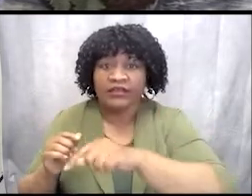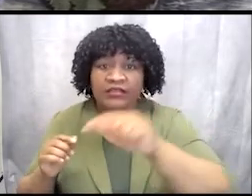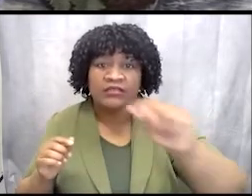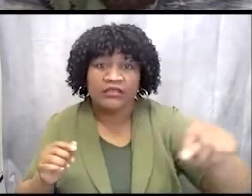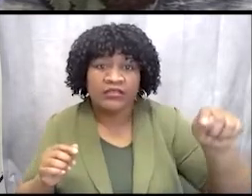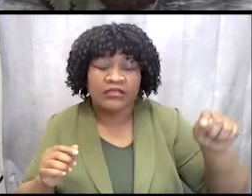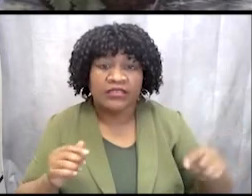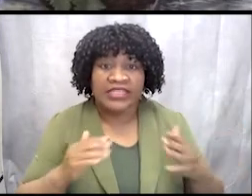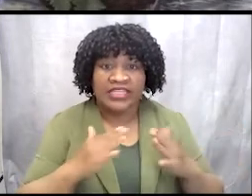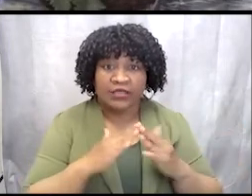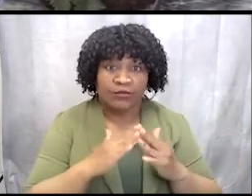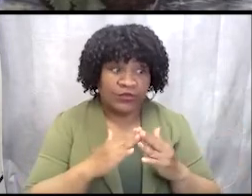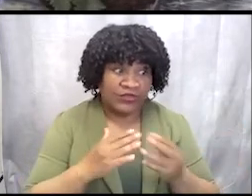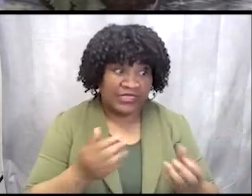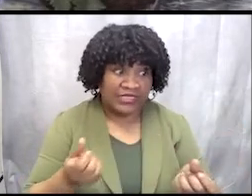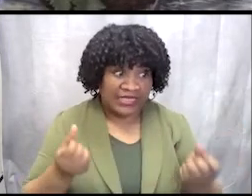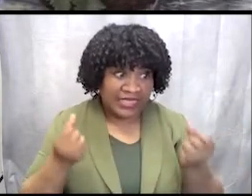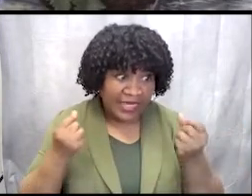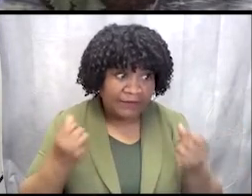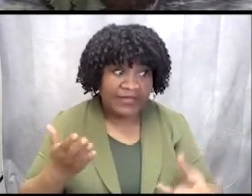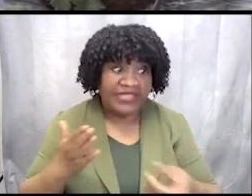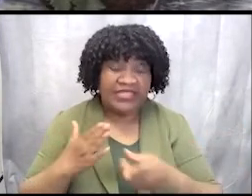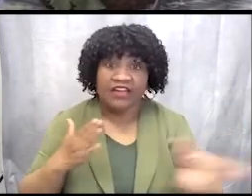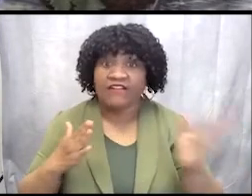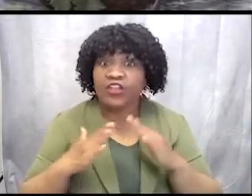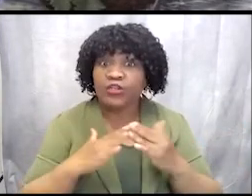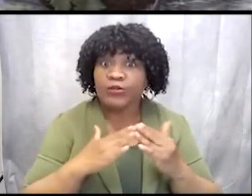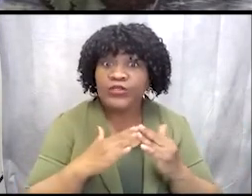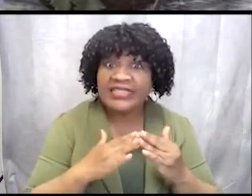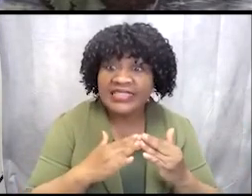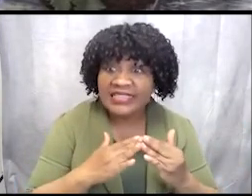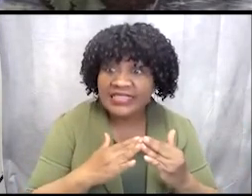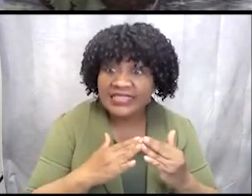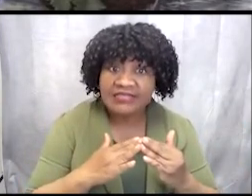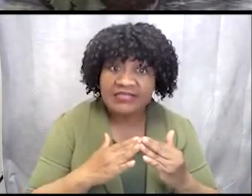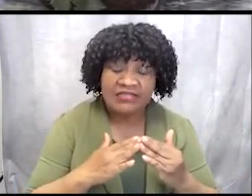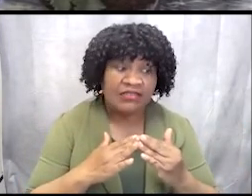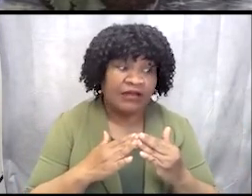that many of the communities of greatest need,